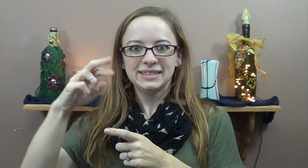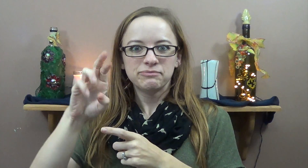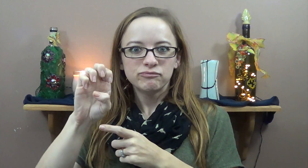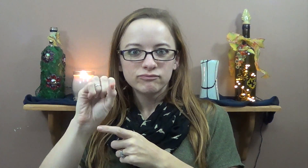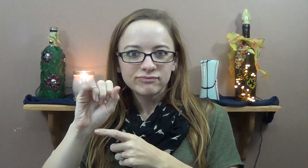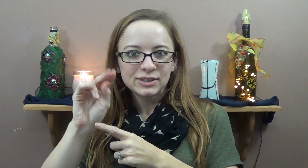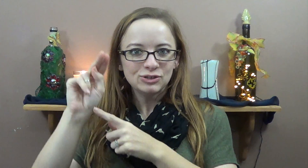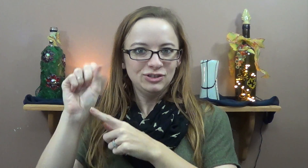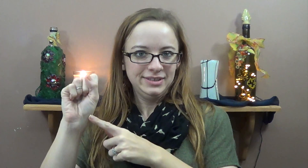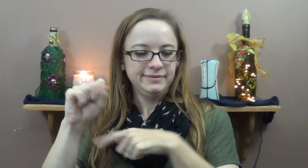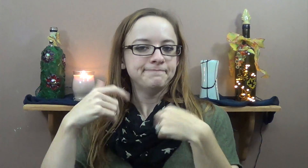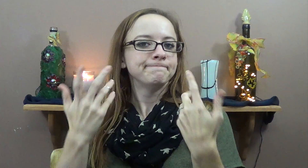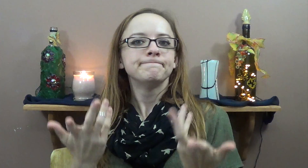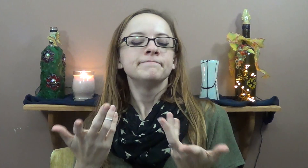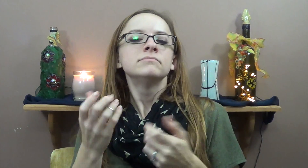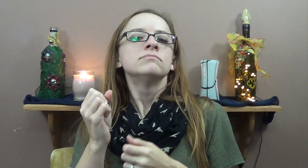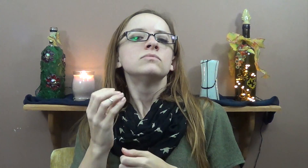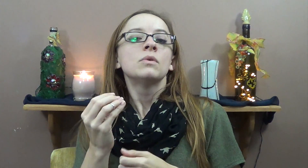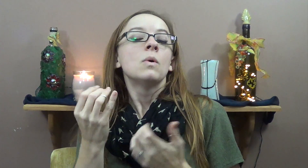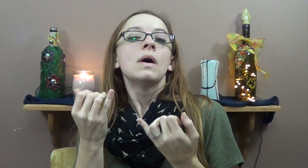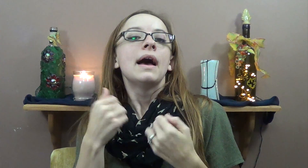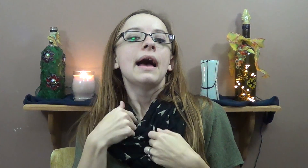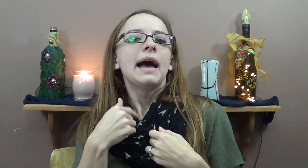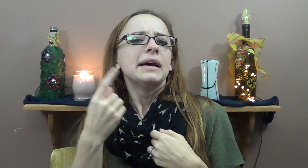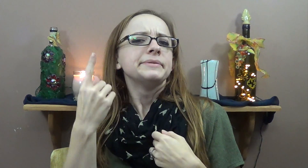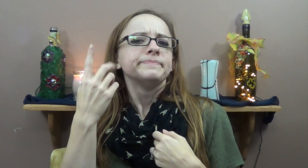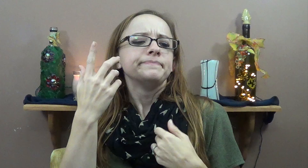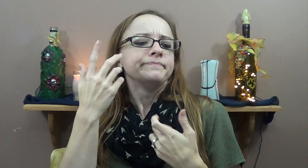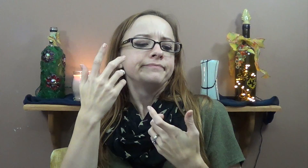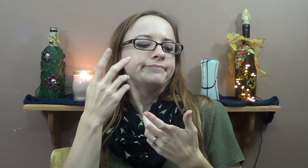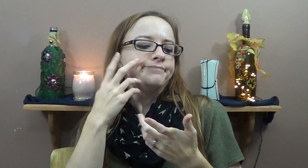facial expressions. So